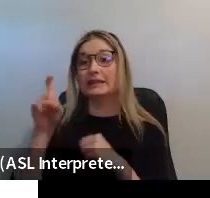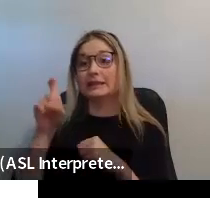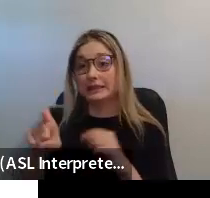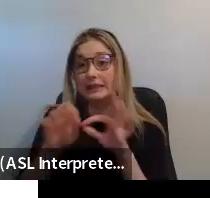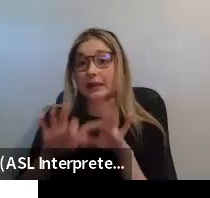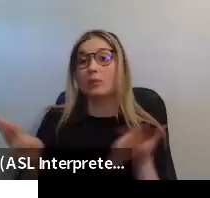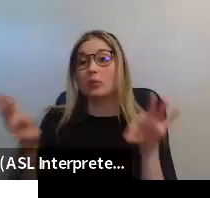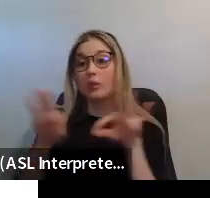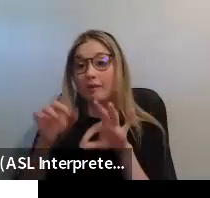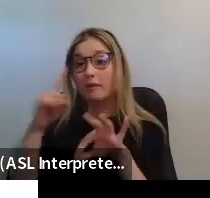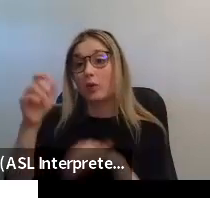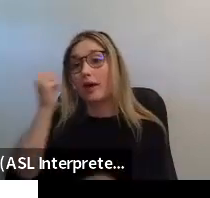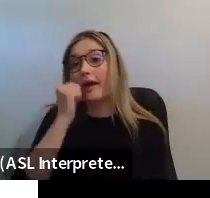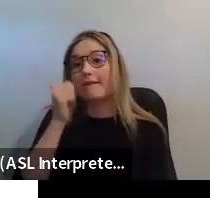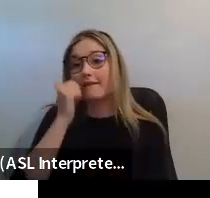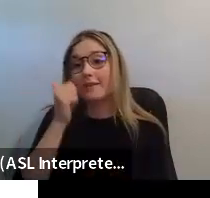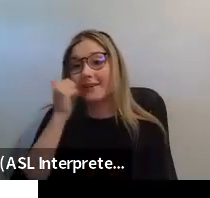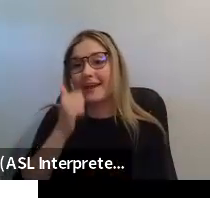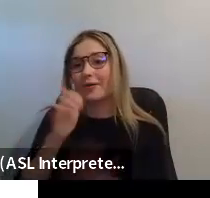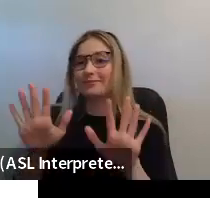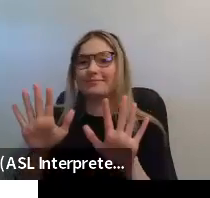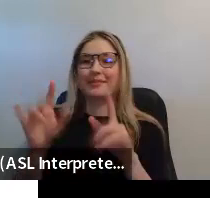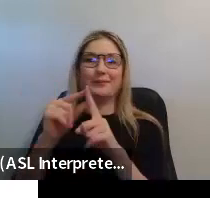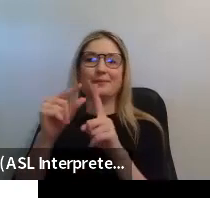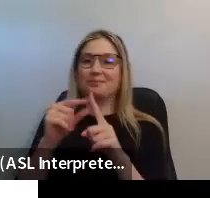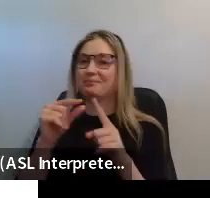Well, I know it's it. Let me rephrase that. How heavily it does your dependence, your independence on the technology or the Dme.